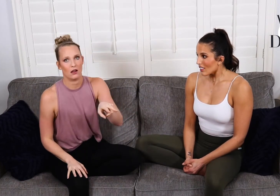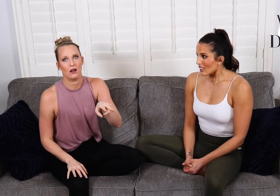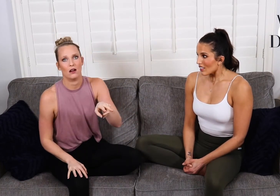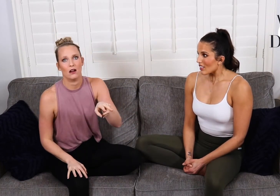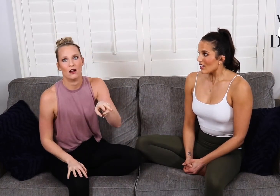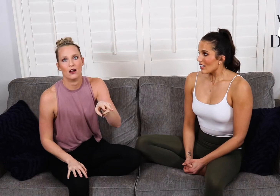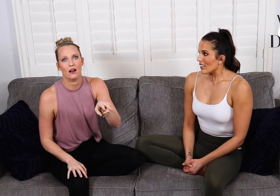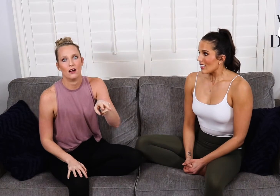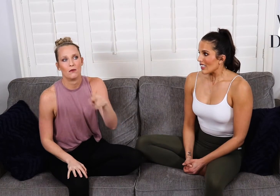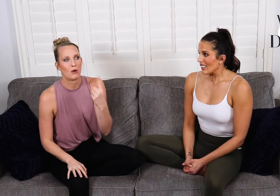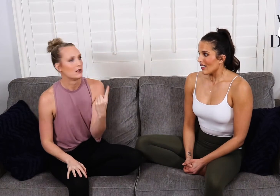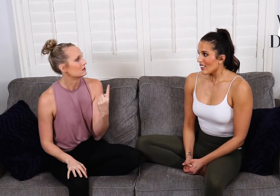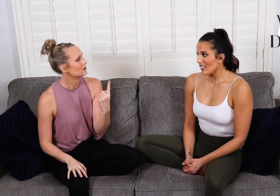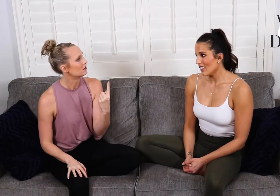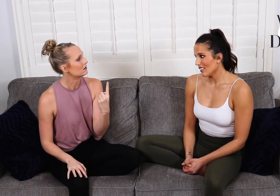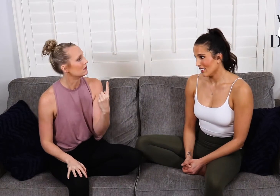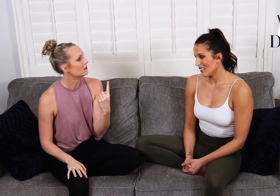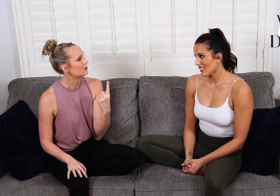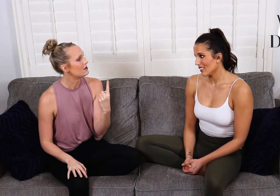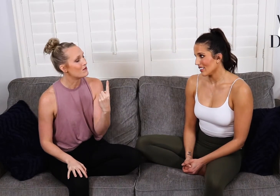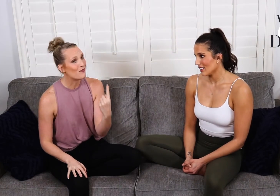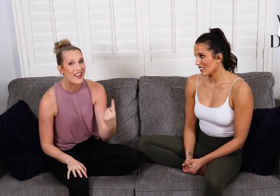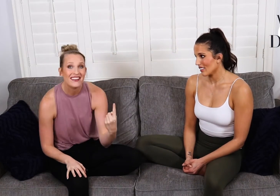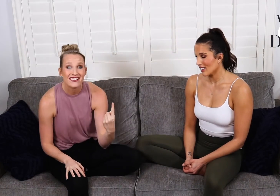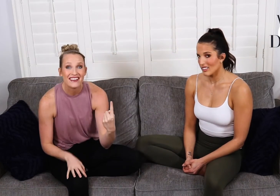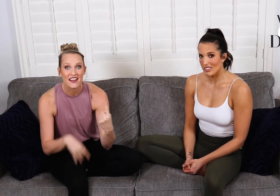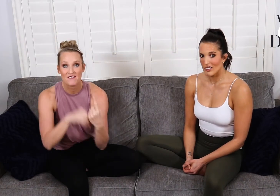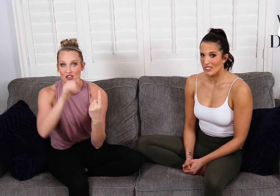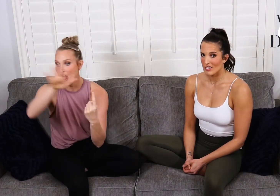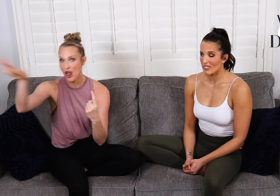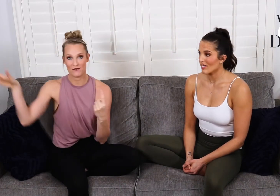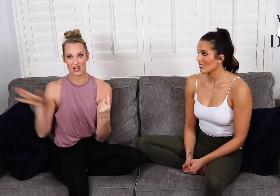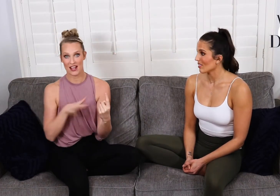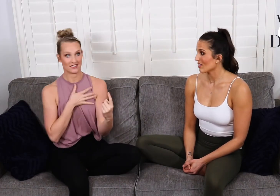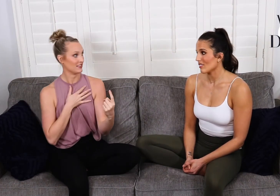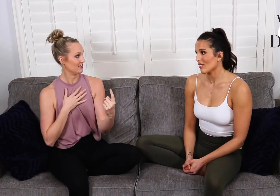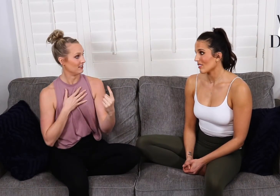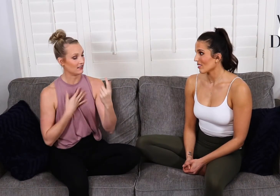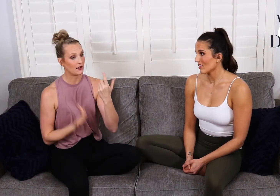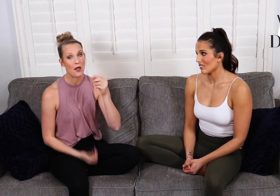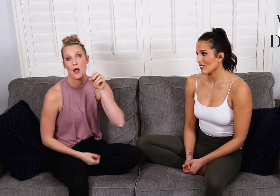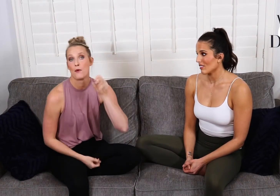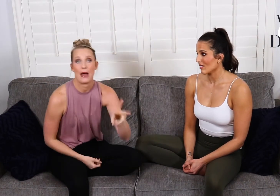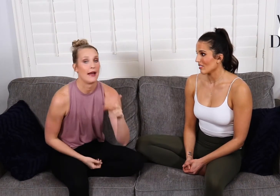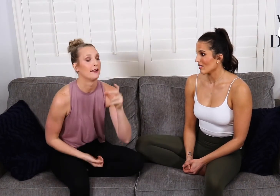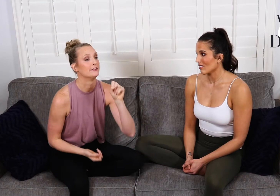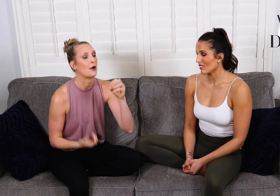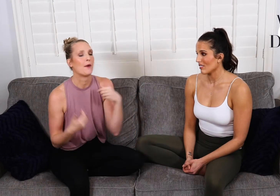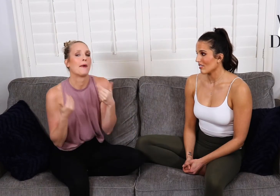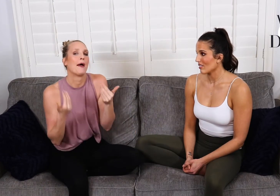“Well, then we can't do it.” And I'm like you're basing that off of one person? Everybody else in the theater said it was okay. But so I went